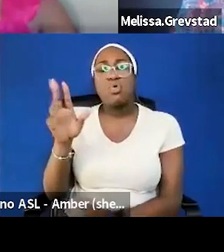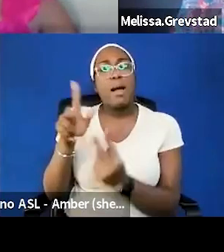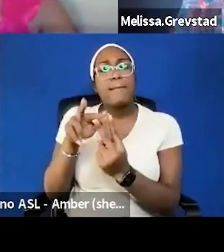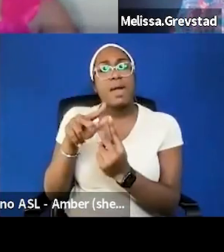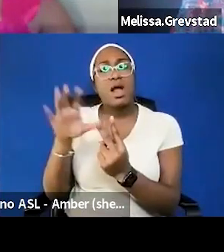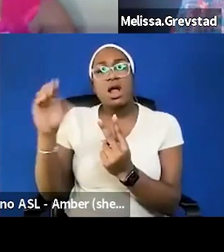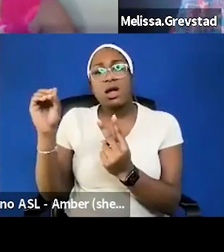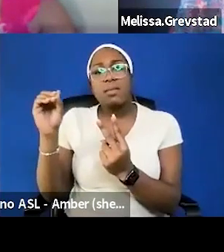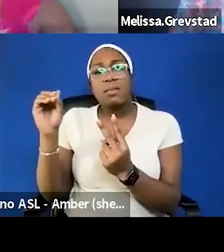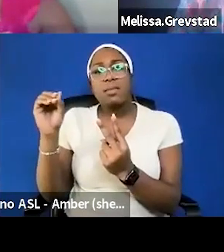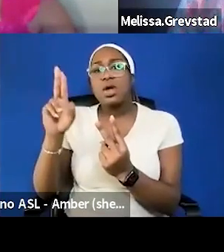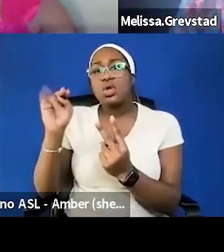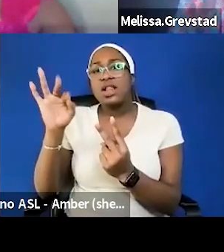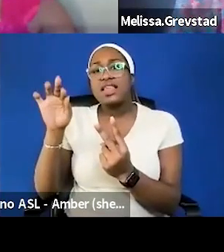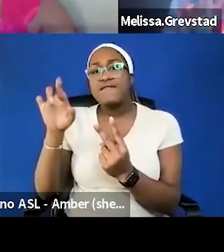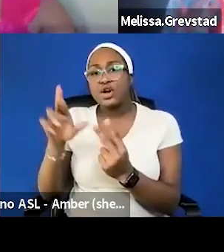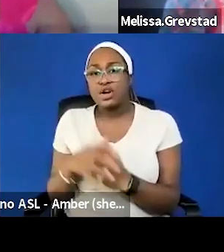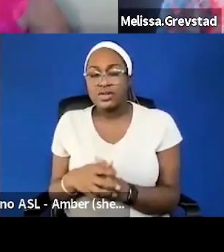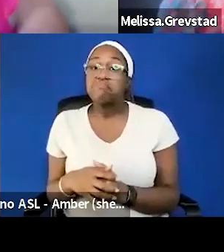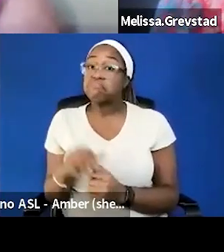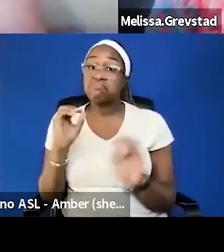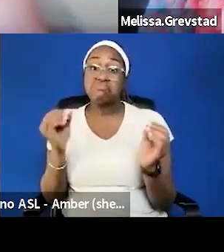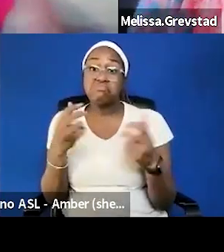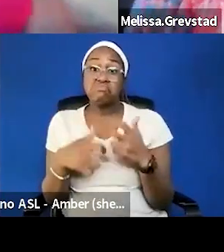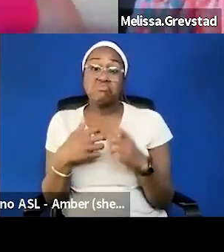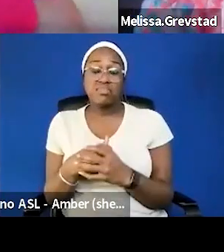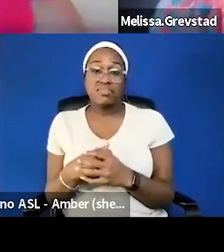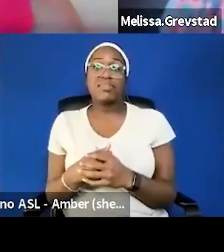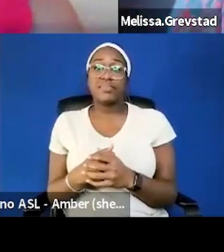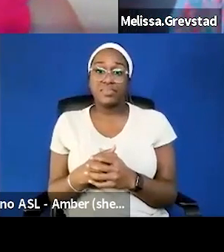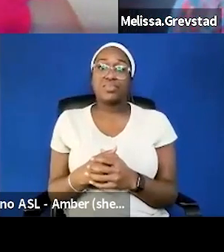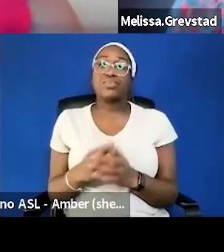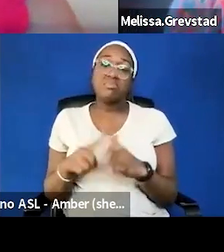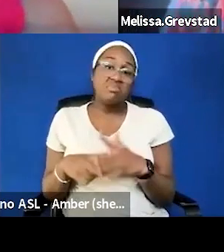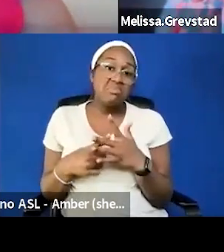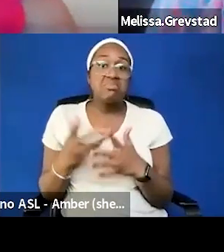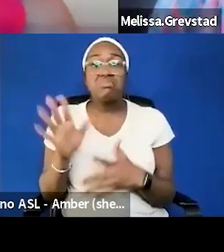Unilever? Yeah, no problem. So the great thing is we're starting from a pretty solid foundation